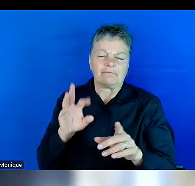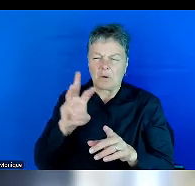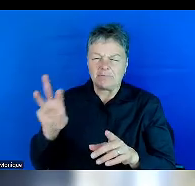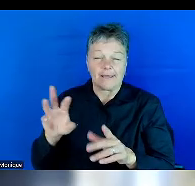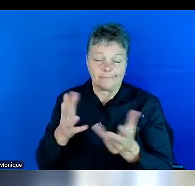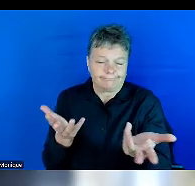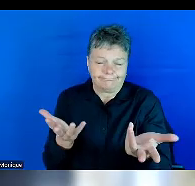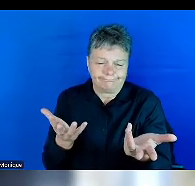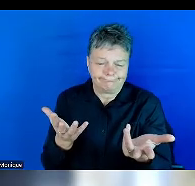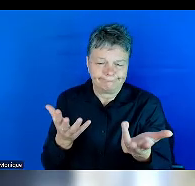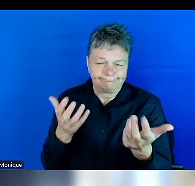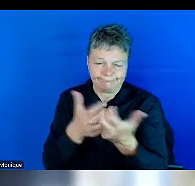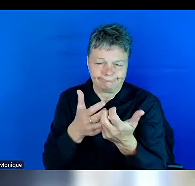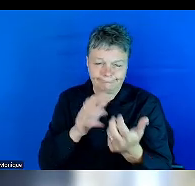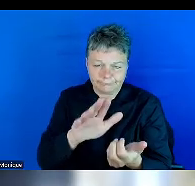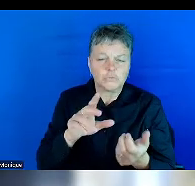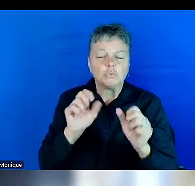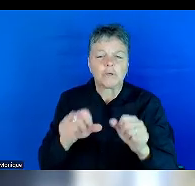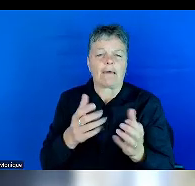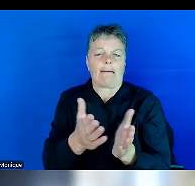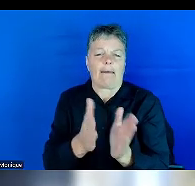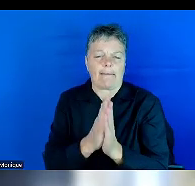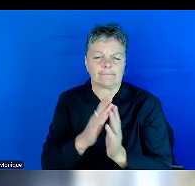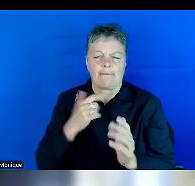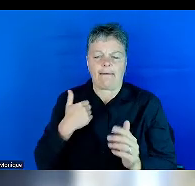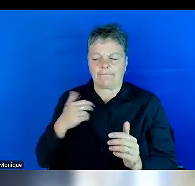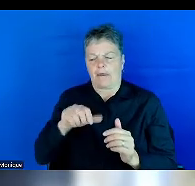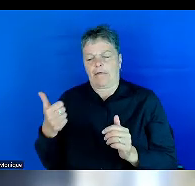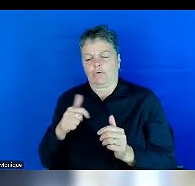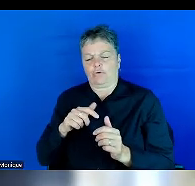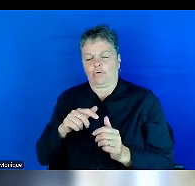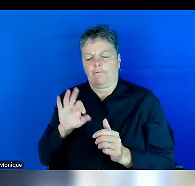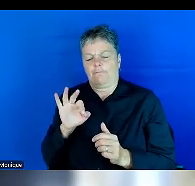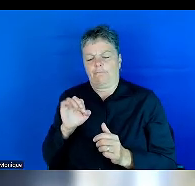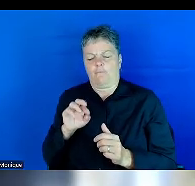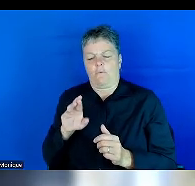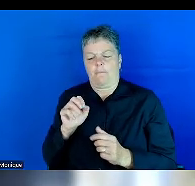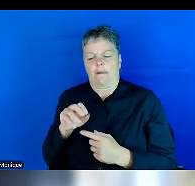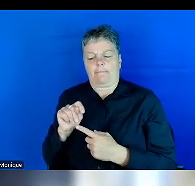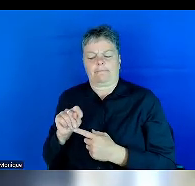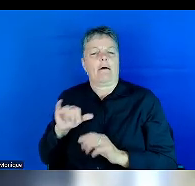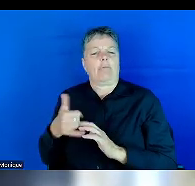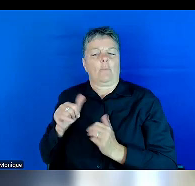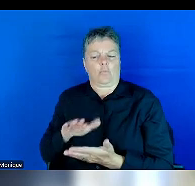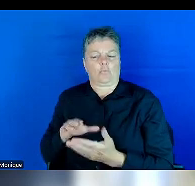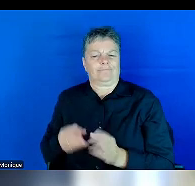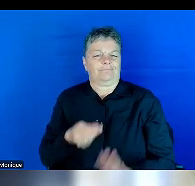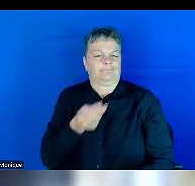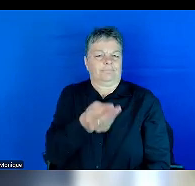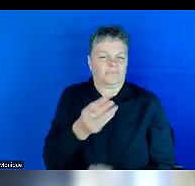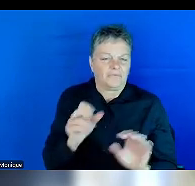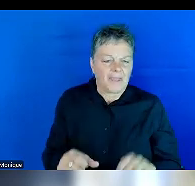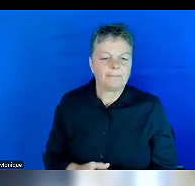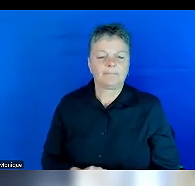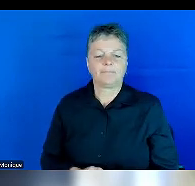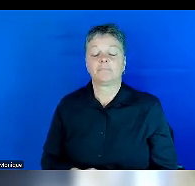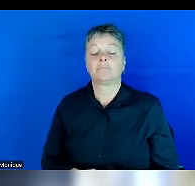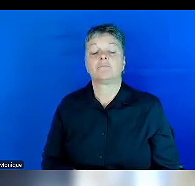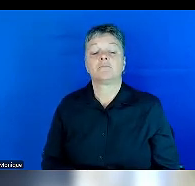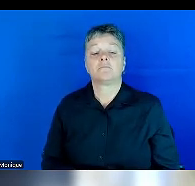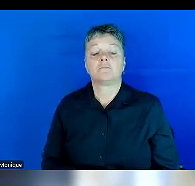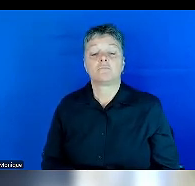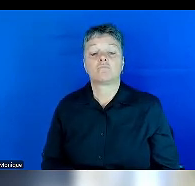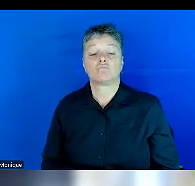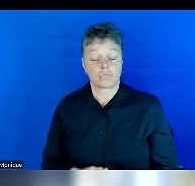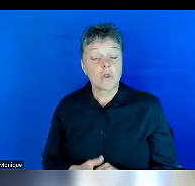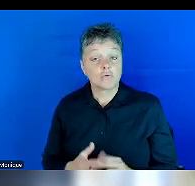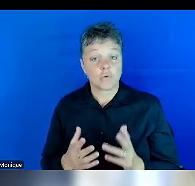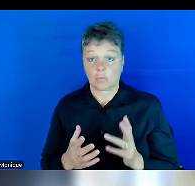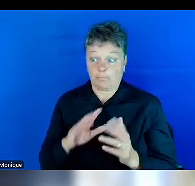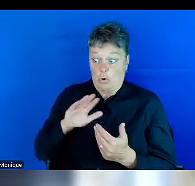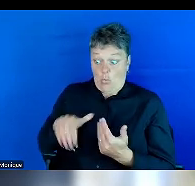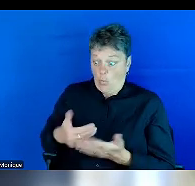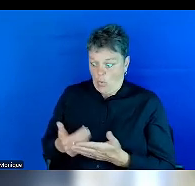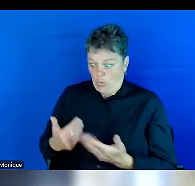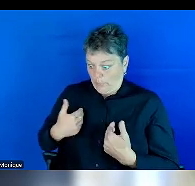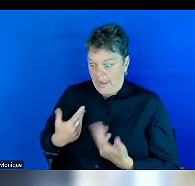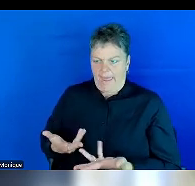for um accessibility reasons. Um so all those materials are also available on our website. Um,